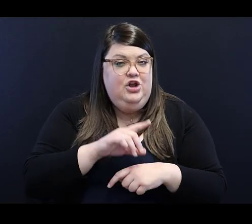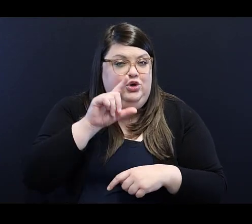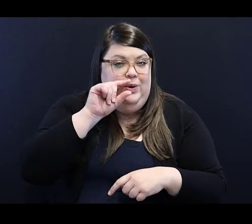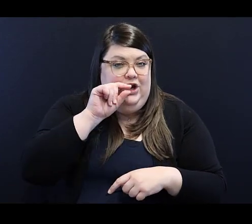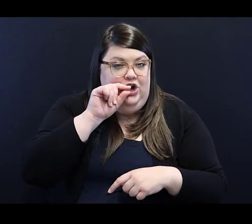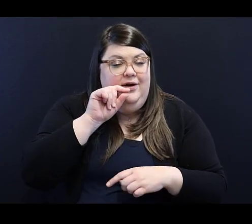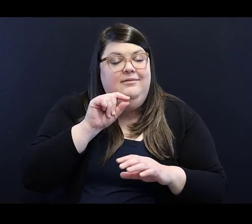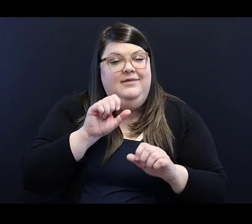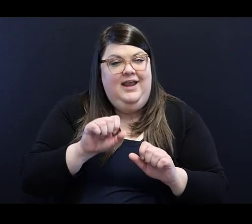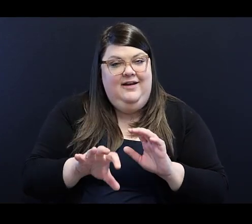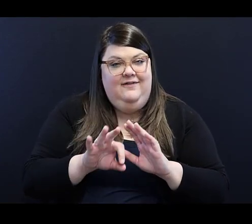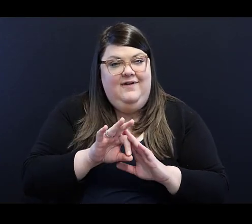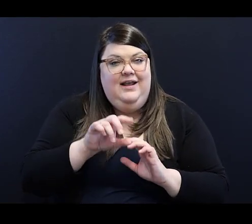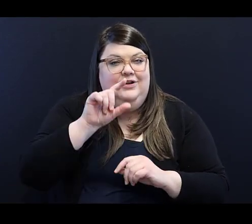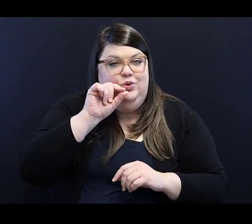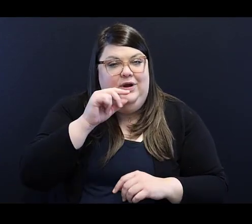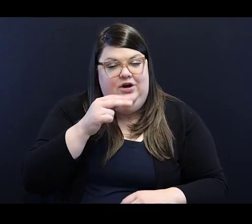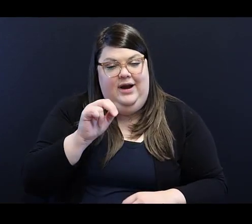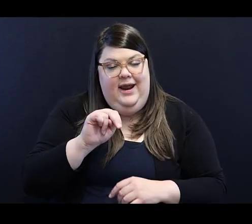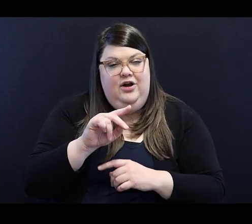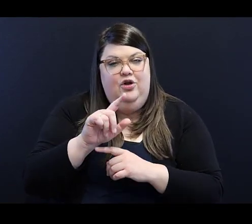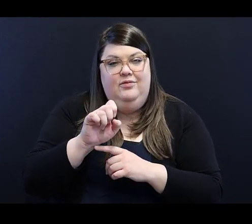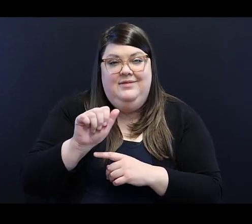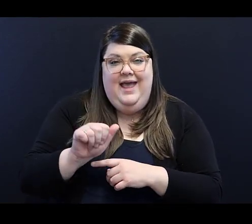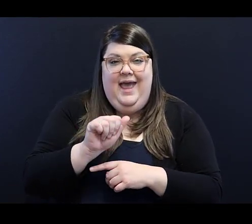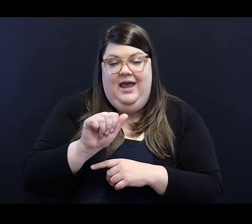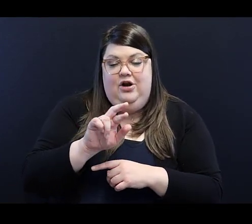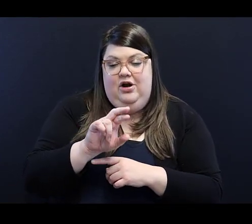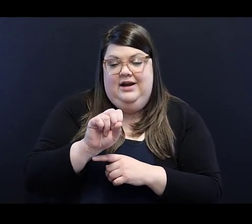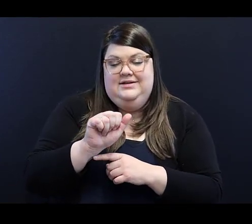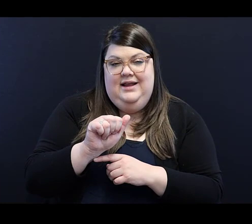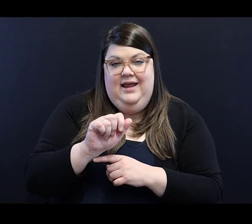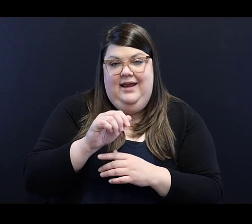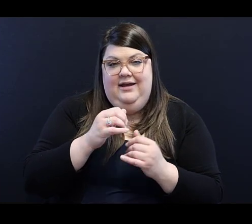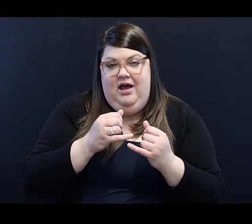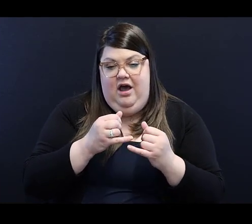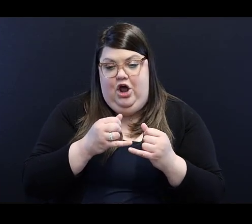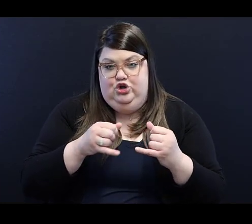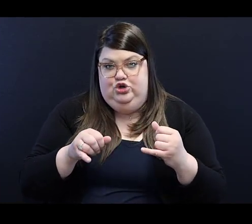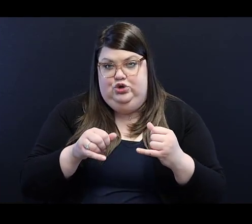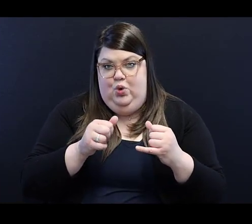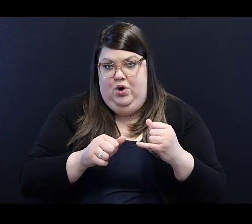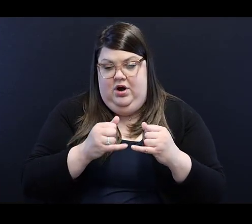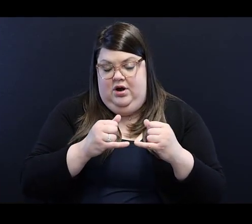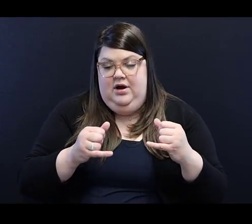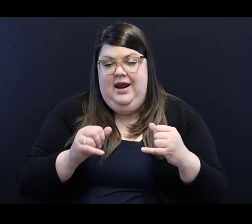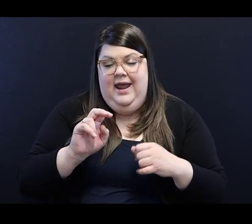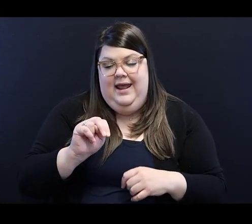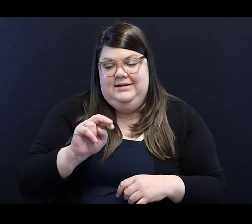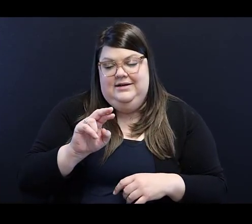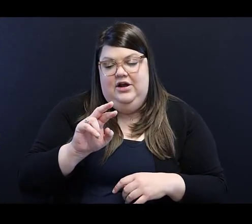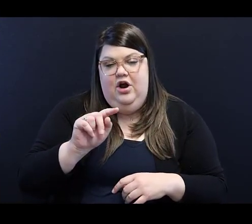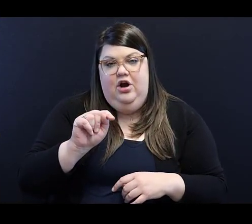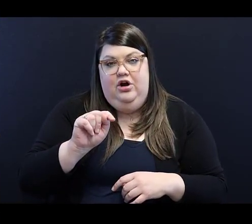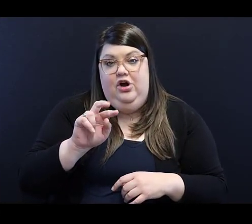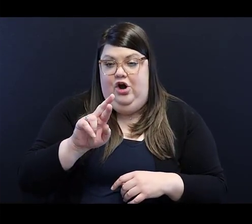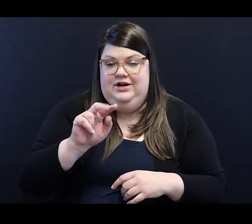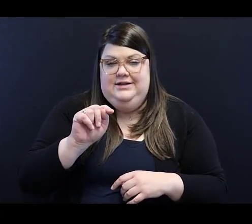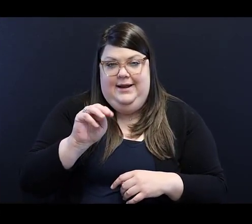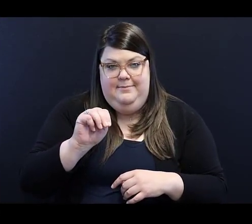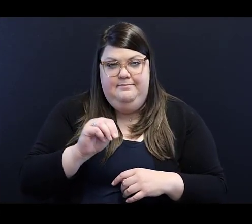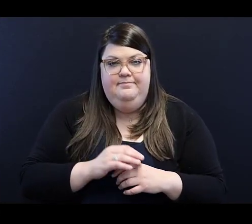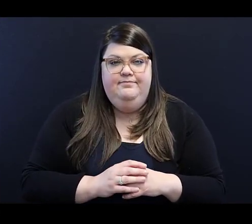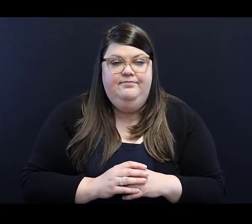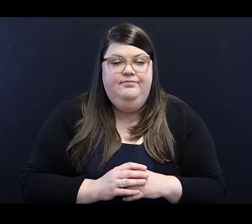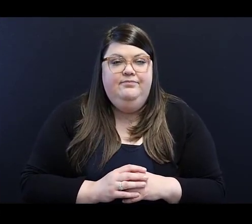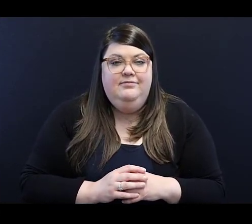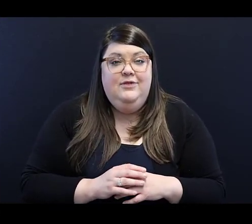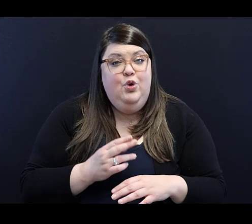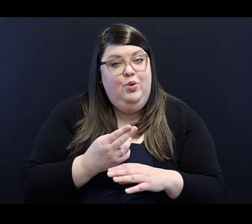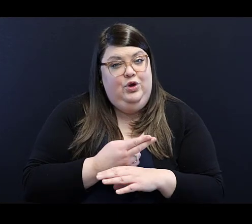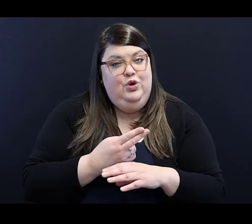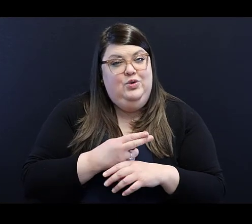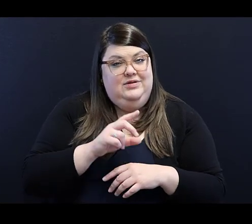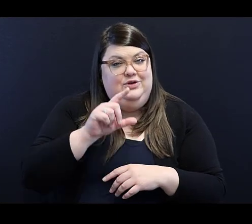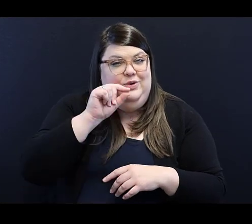NCRTM’s Twitter handle which is @RSA_NCRTM. The NCRTM uses Twitter as another source for